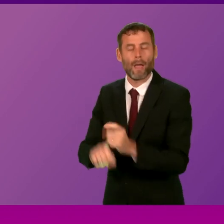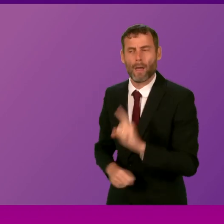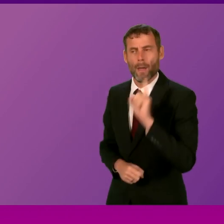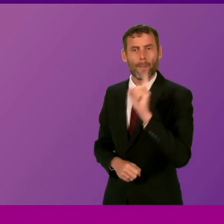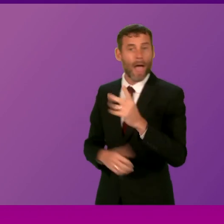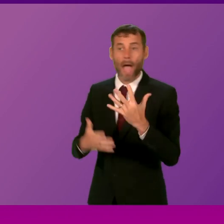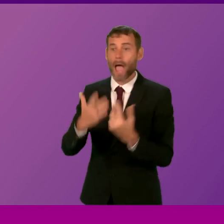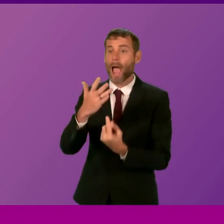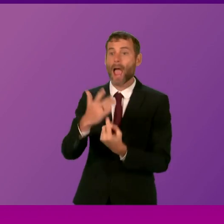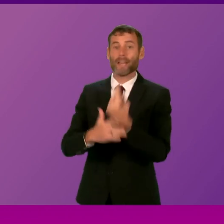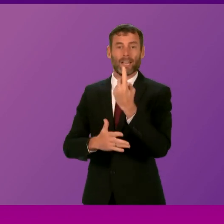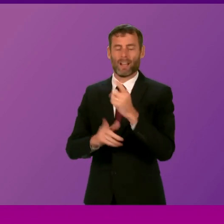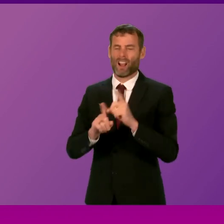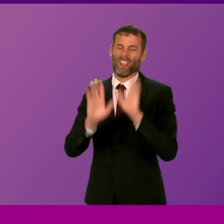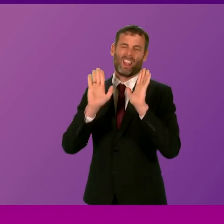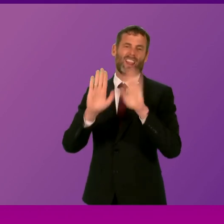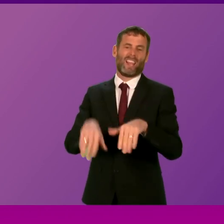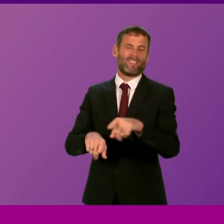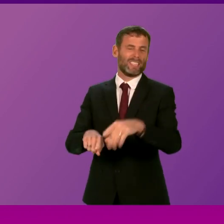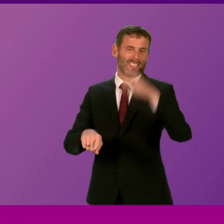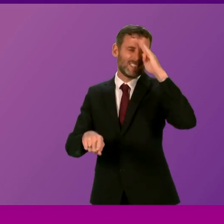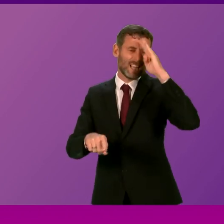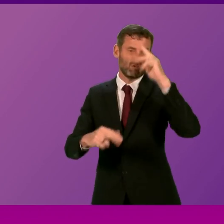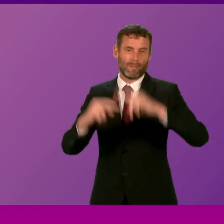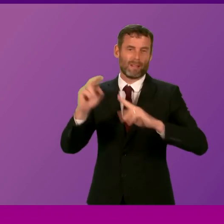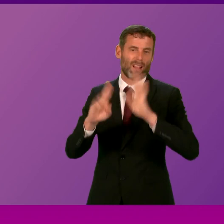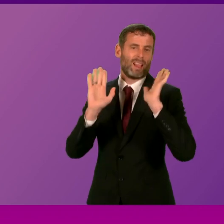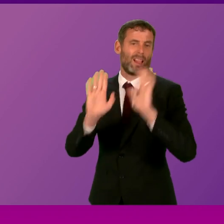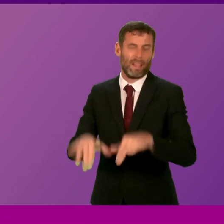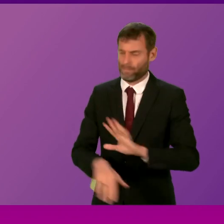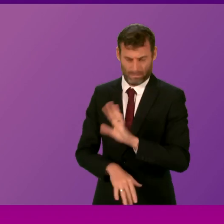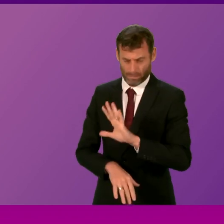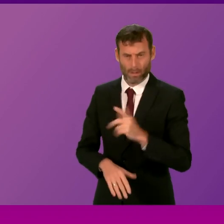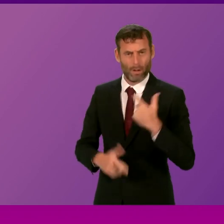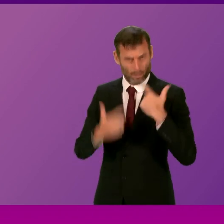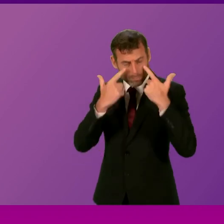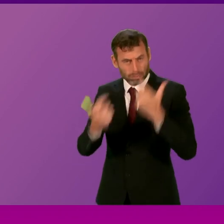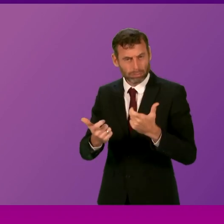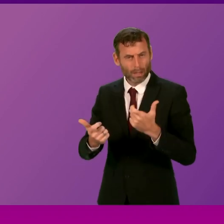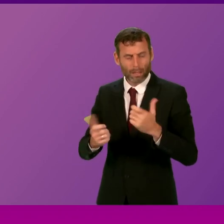any dangerous building anywhere, and we should not suggest otherwise, because that worries people.